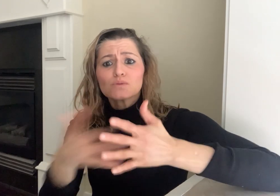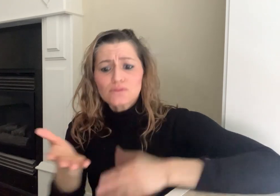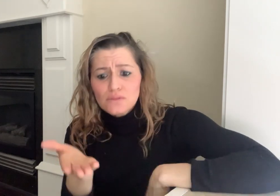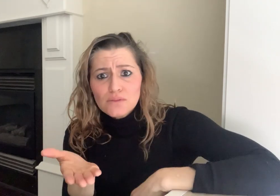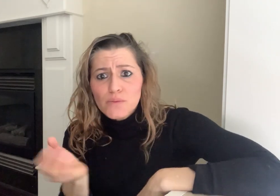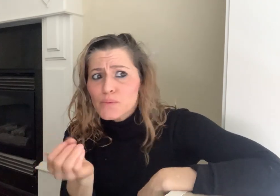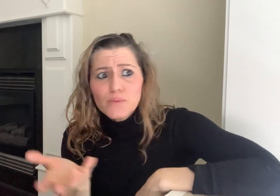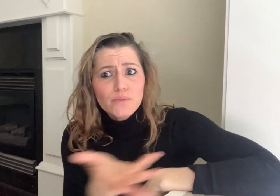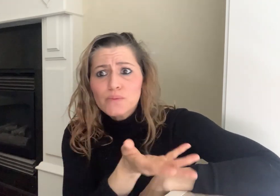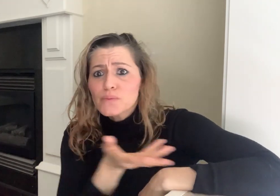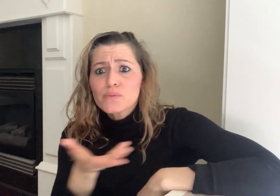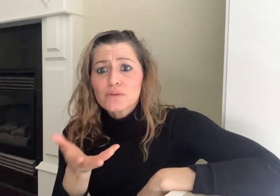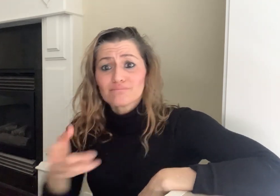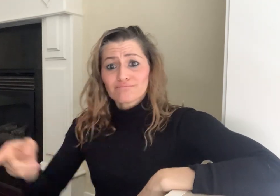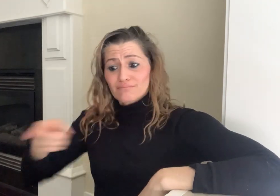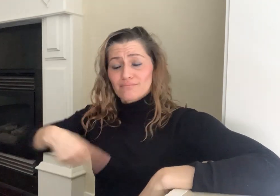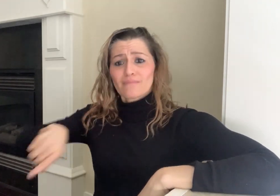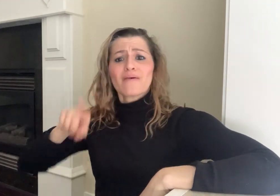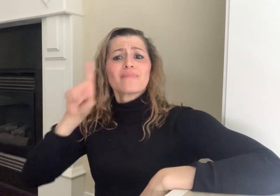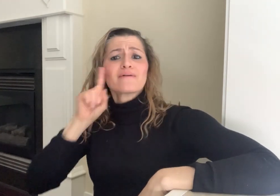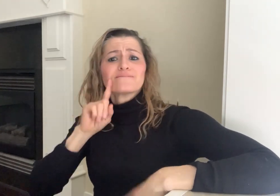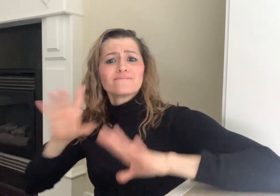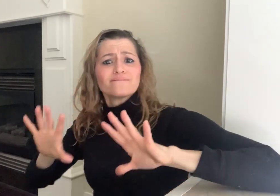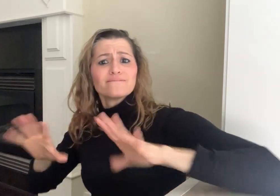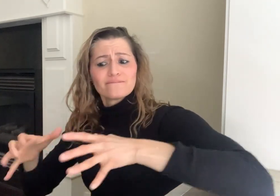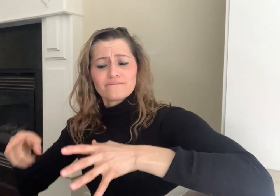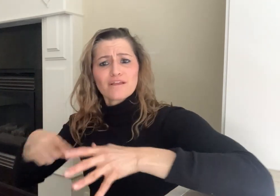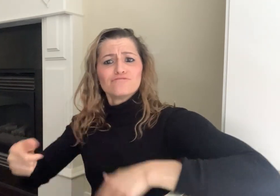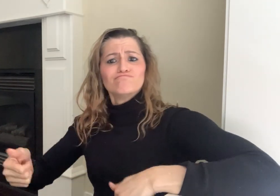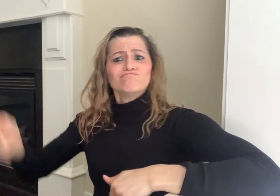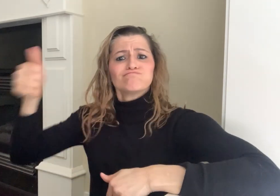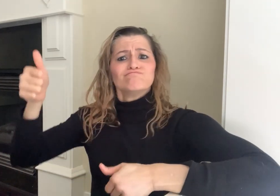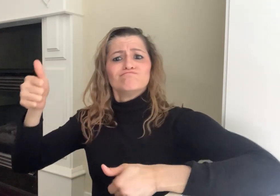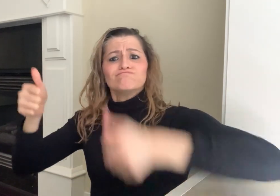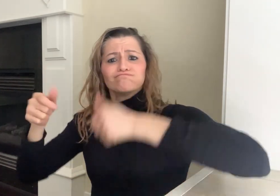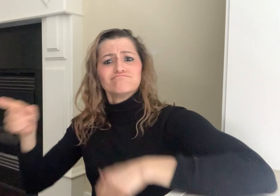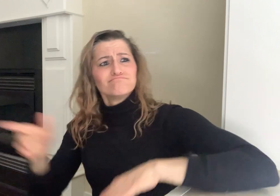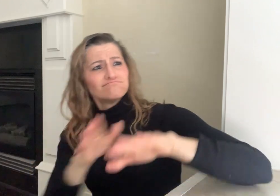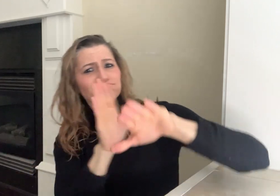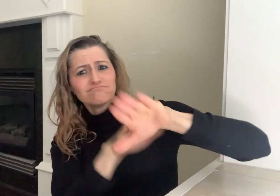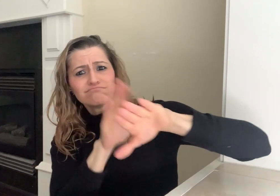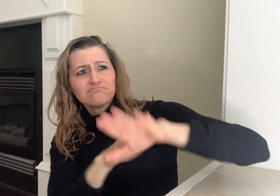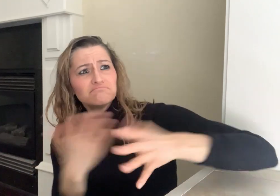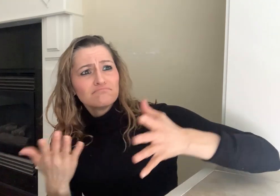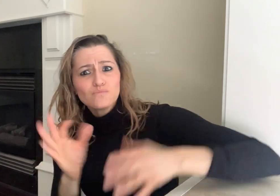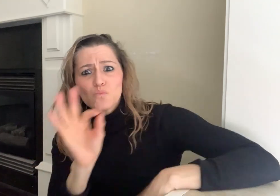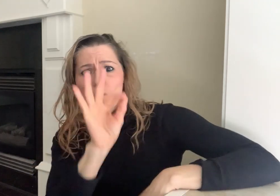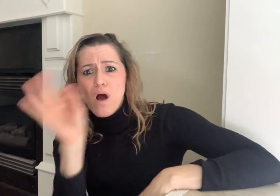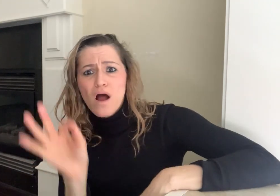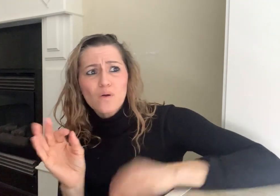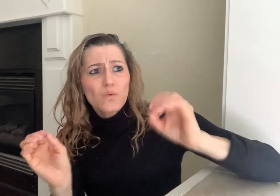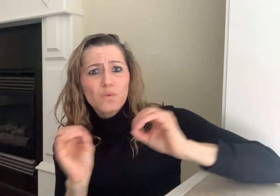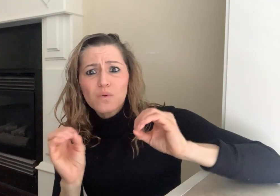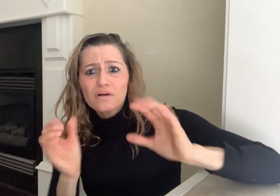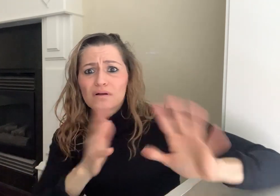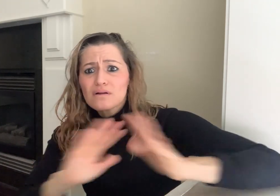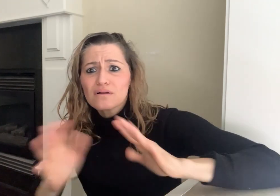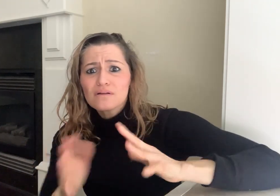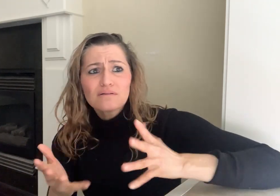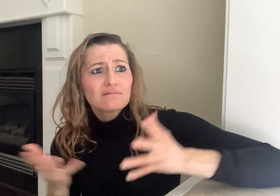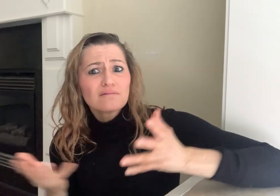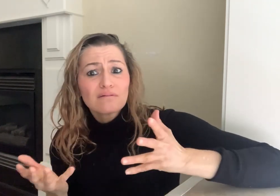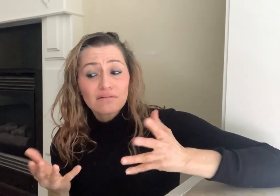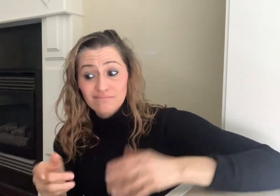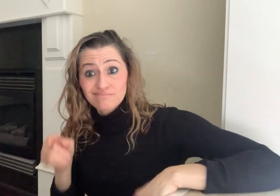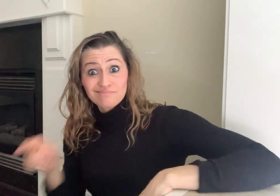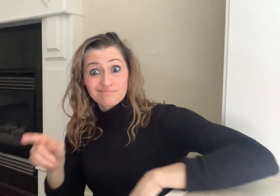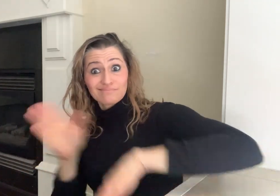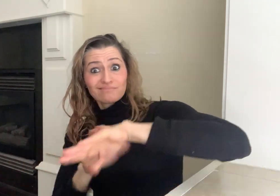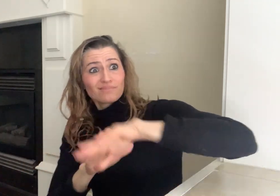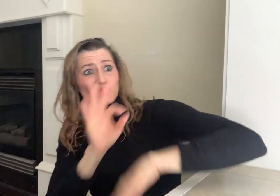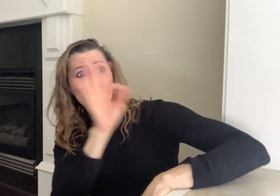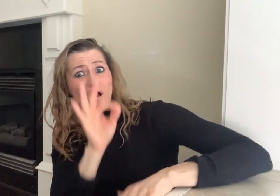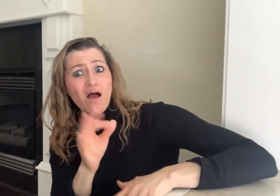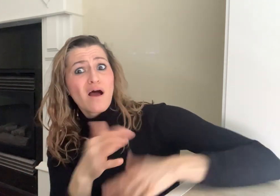emergency news announcements. Deaf Americans also expressed outrage